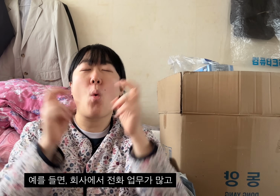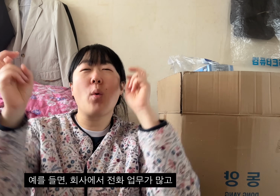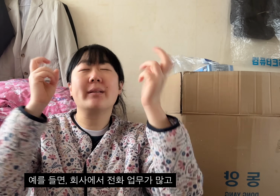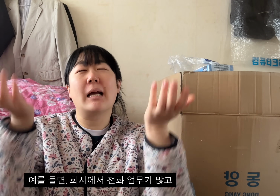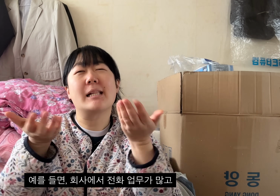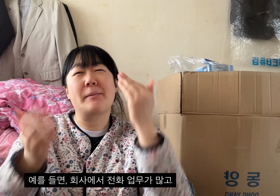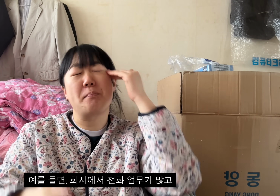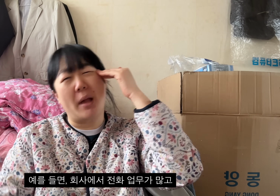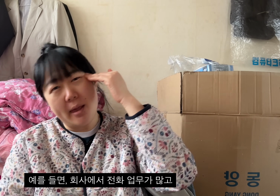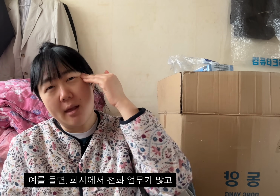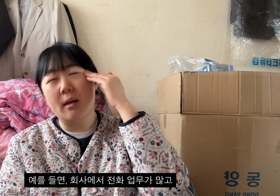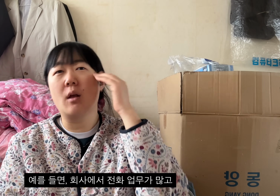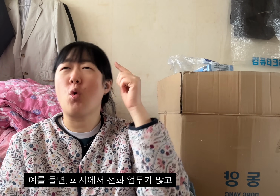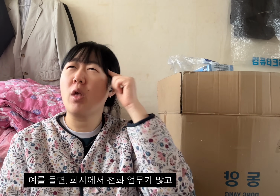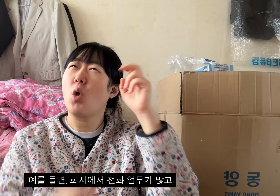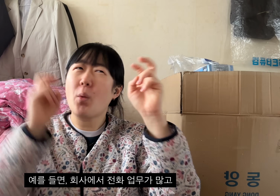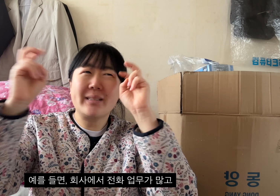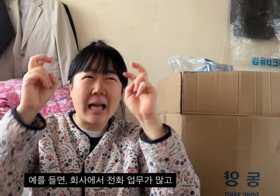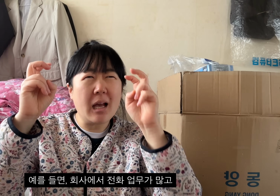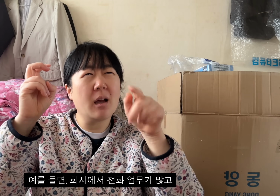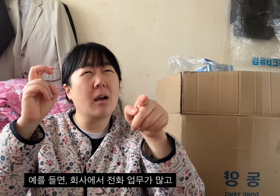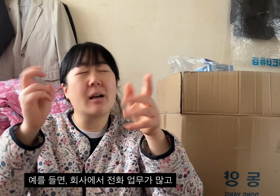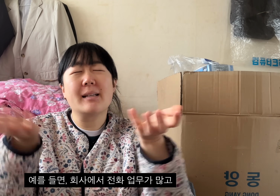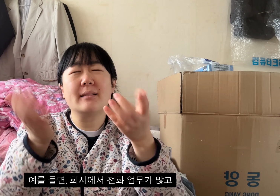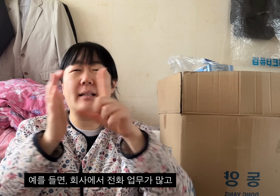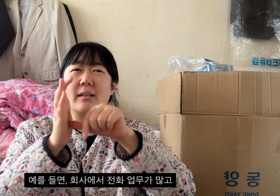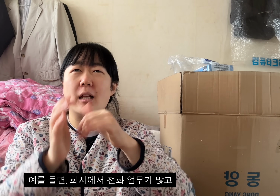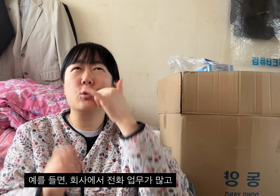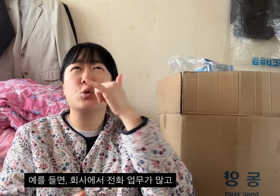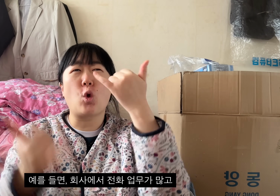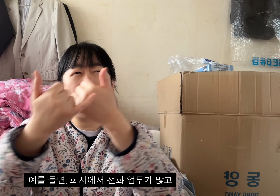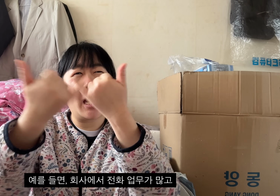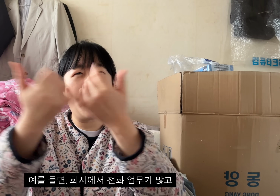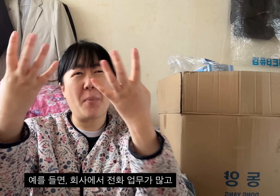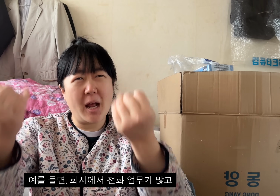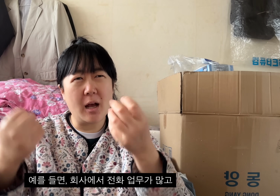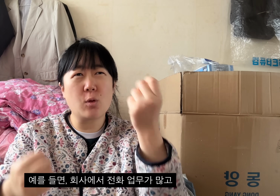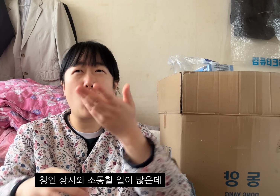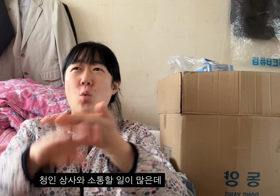For example, at work—lots of phone calls,